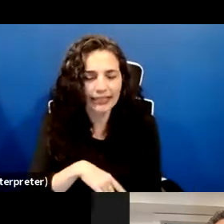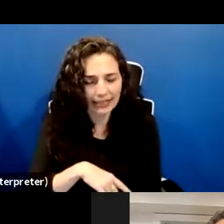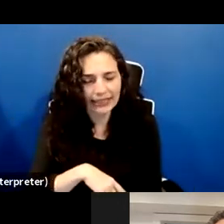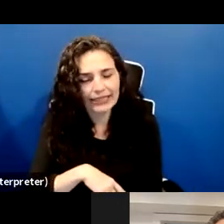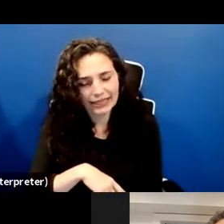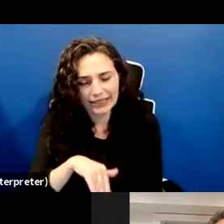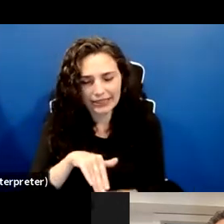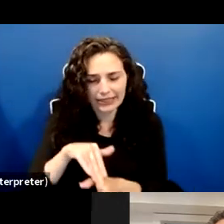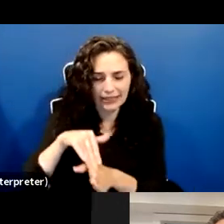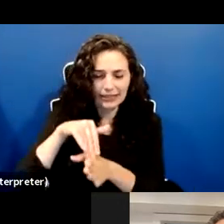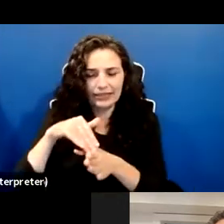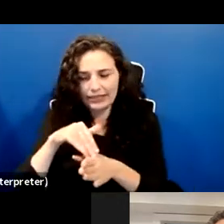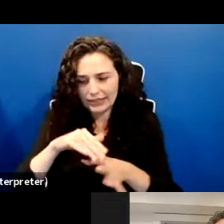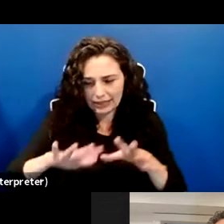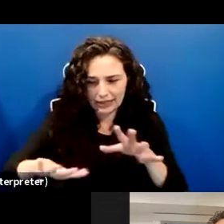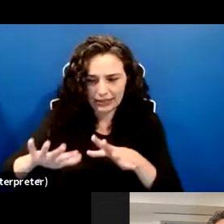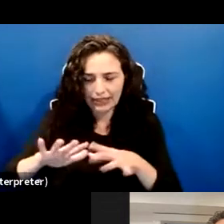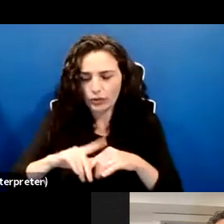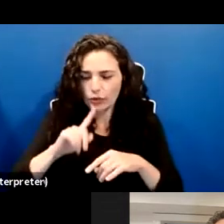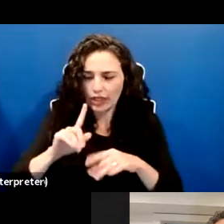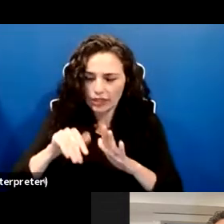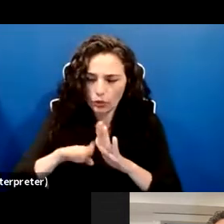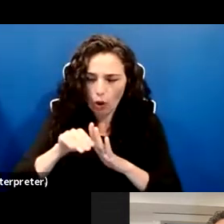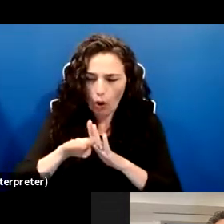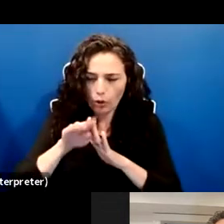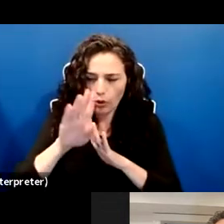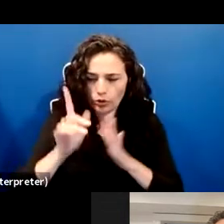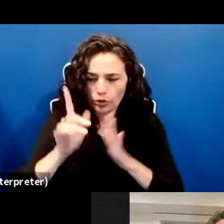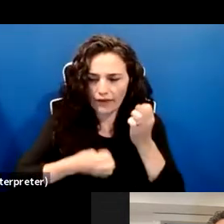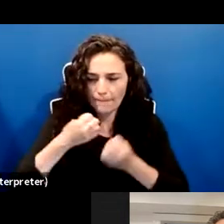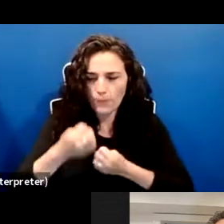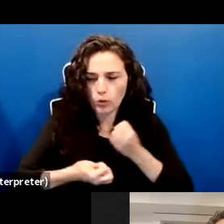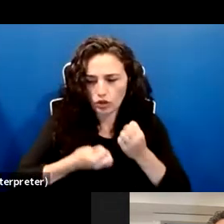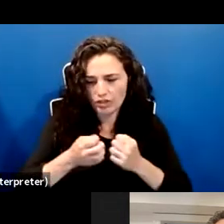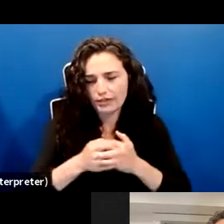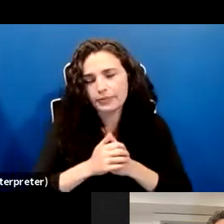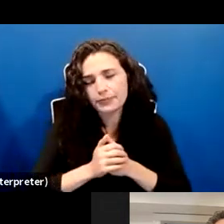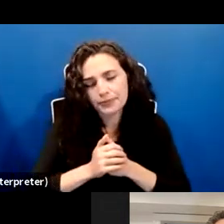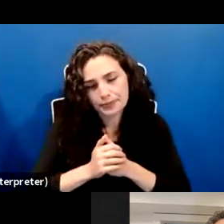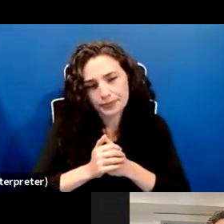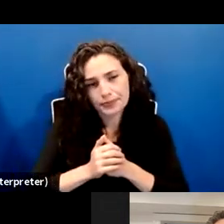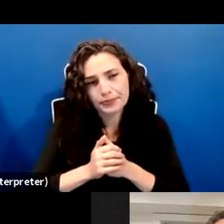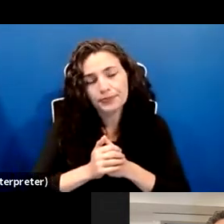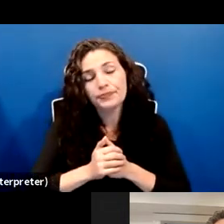of creating this roller coaster of emotion. And for John and Mirtha,